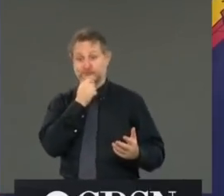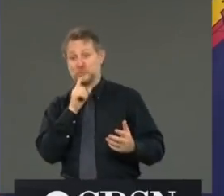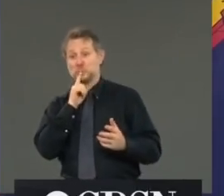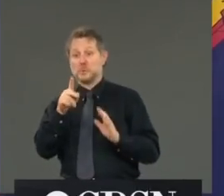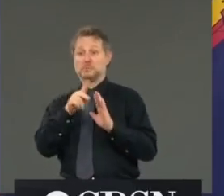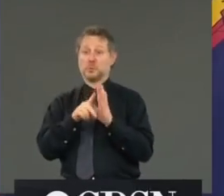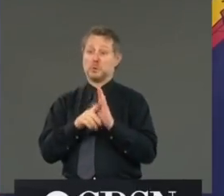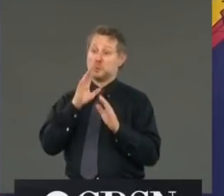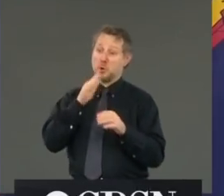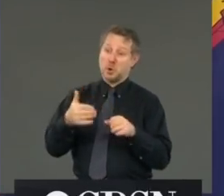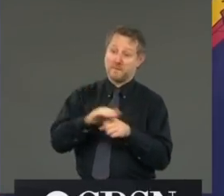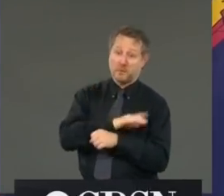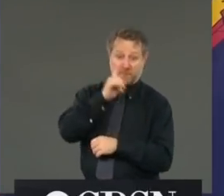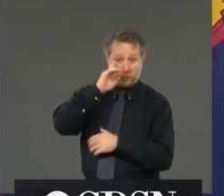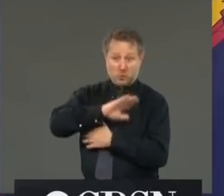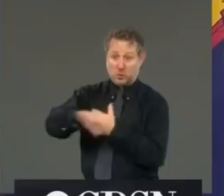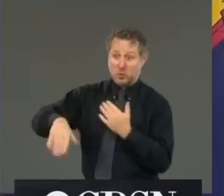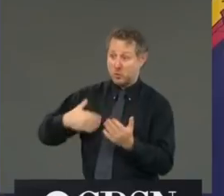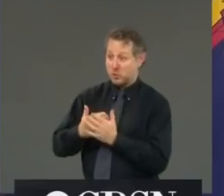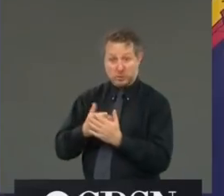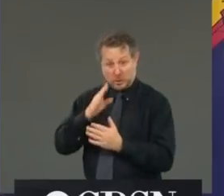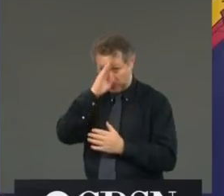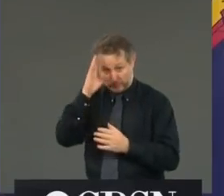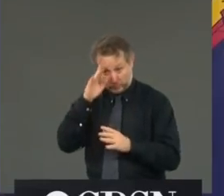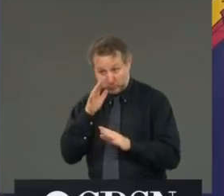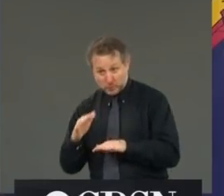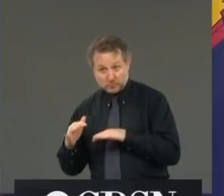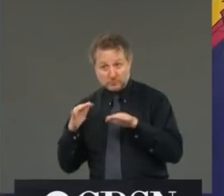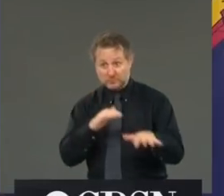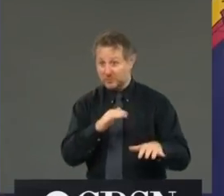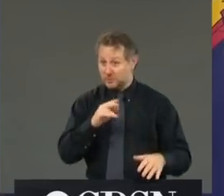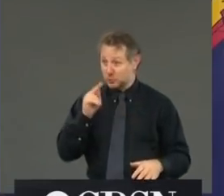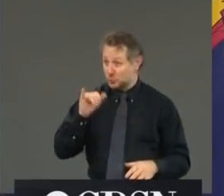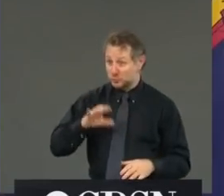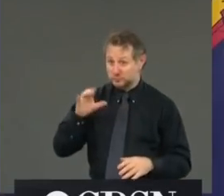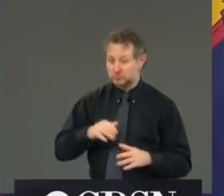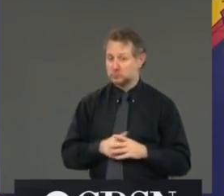H&H IS 11 OF 200 HOSPITALS.